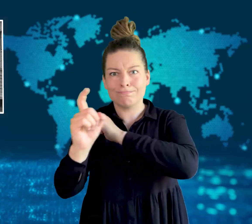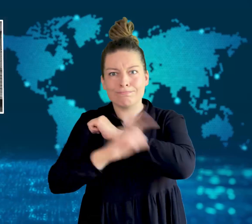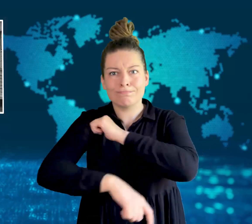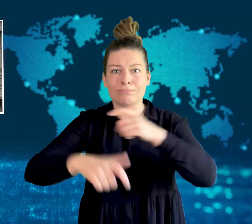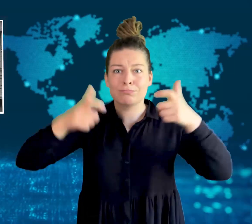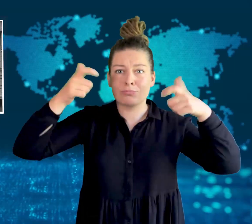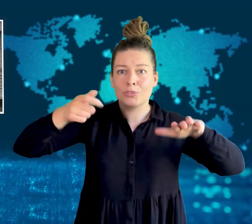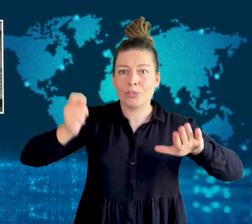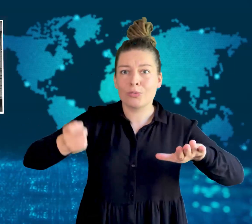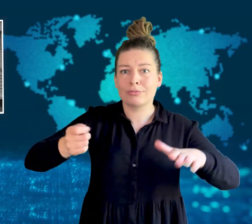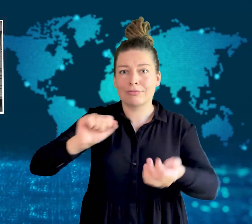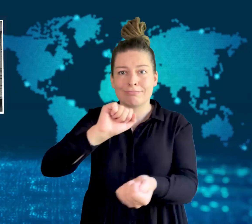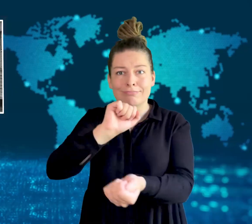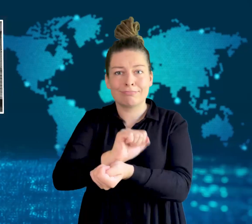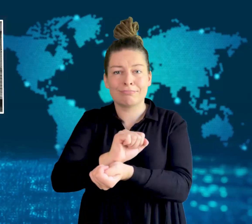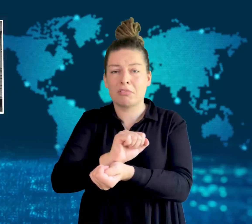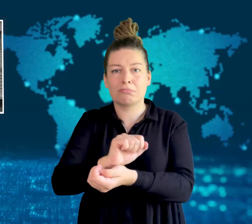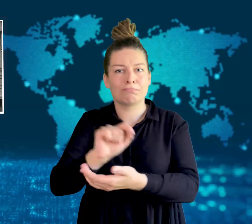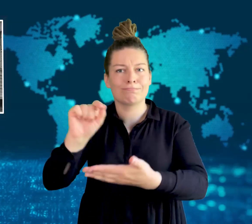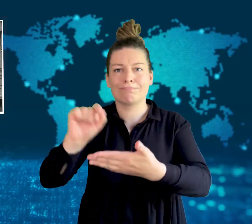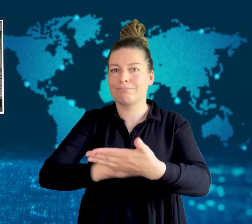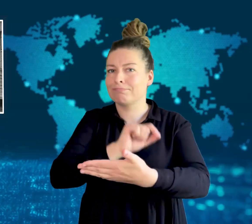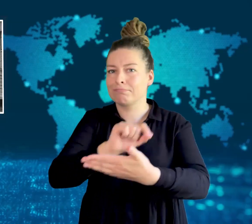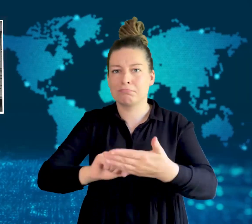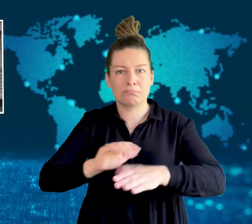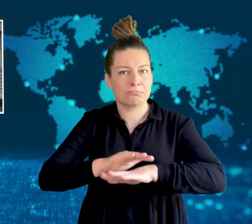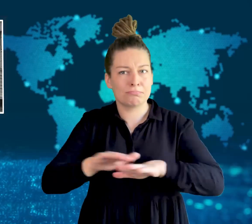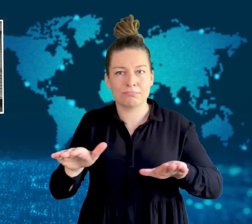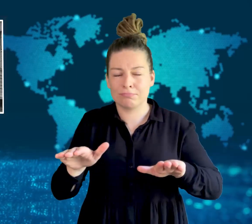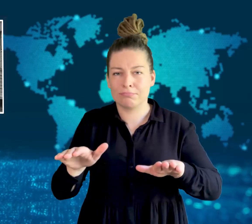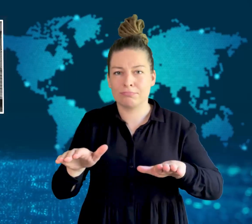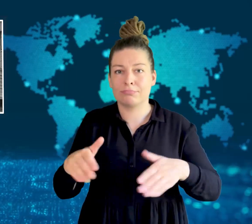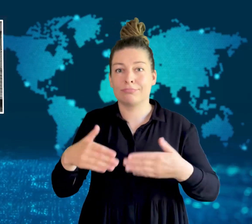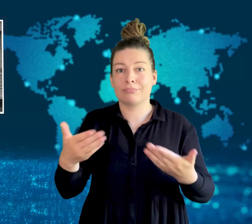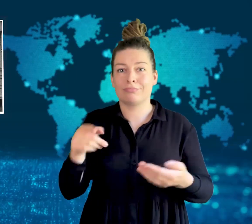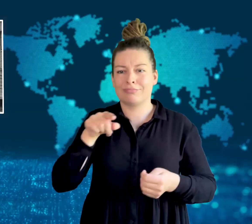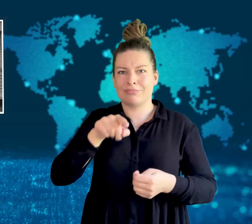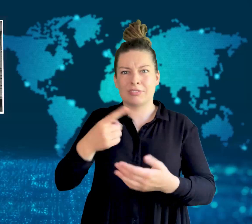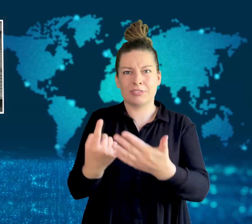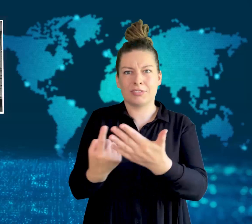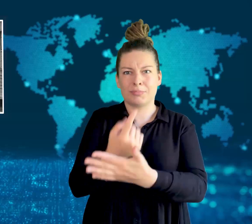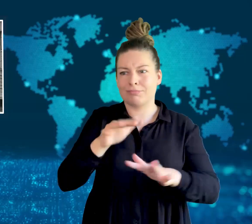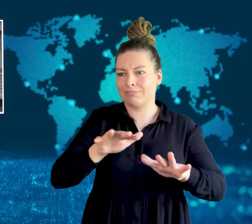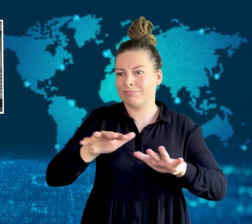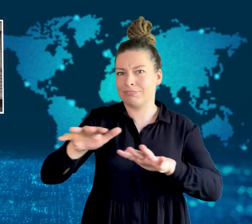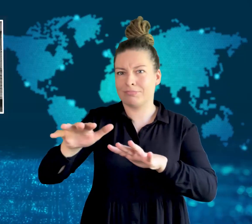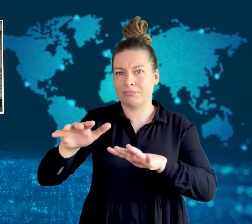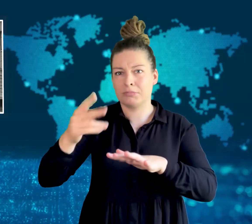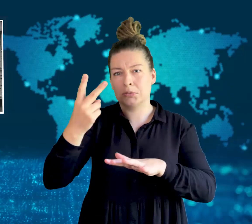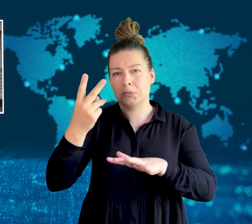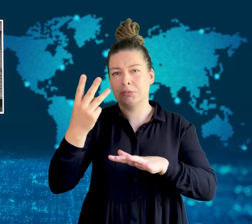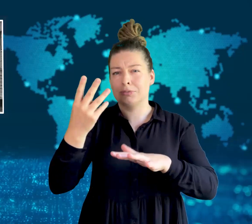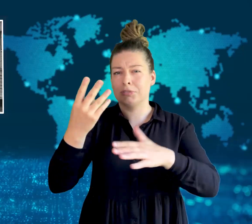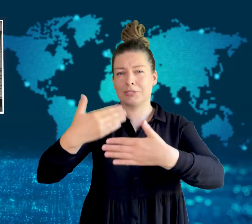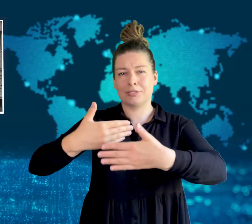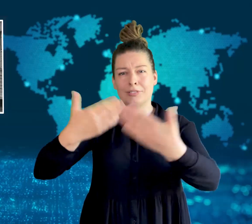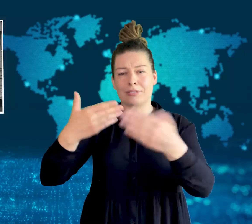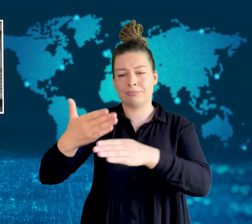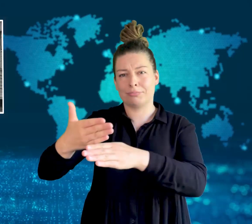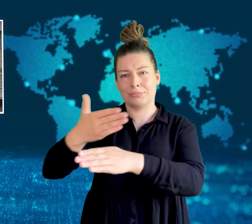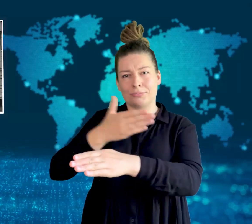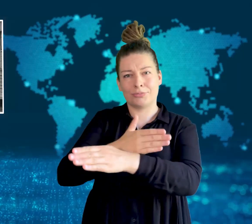Days before the uprising, Prigozhin posted videos online voicing